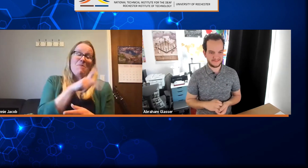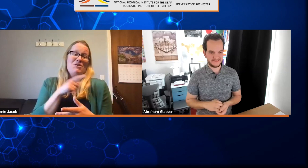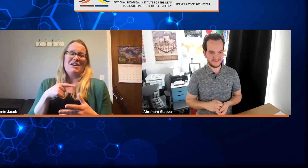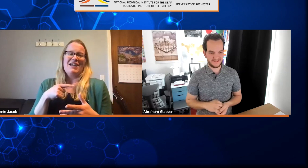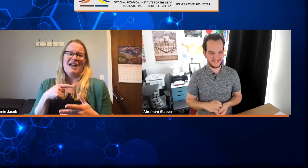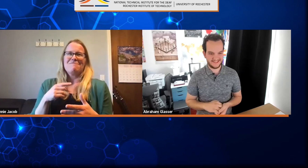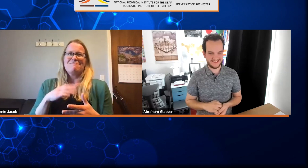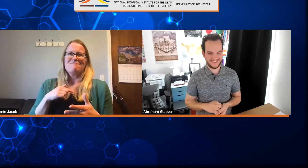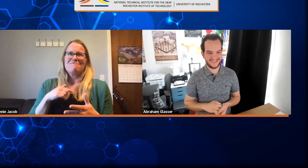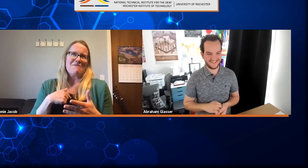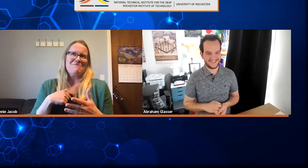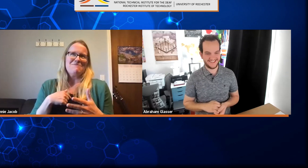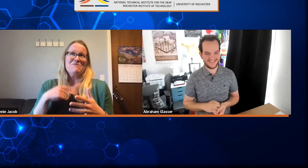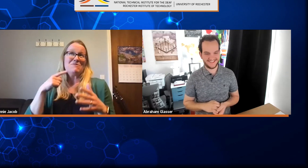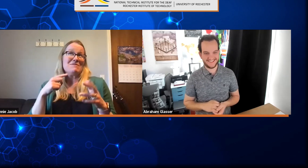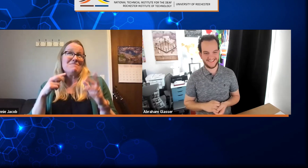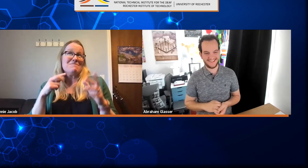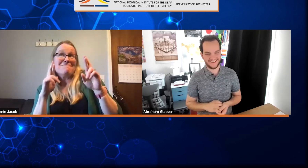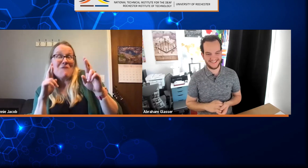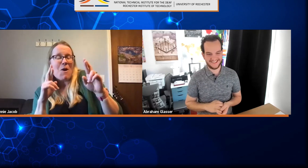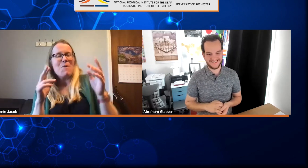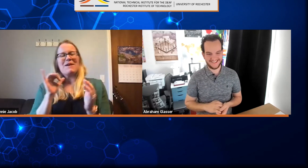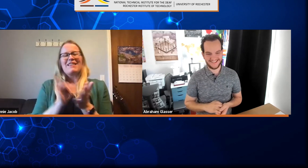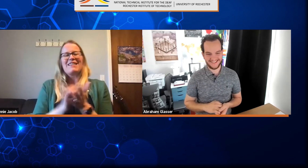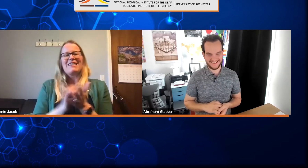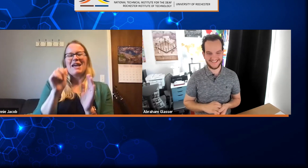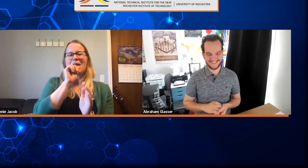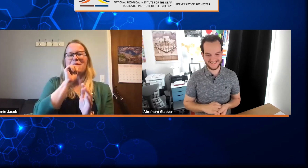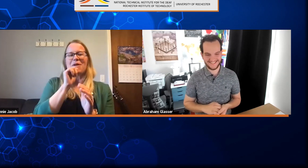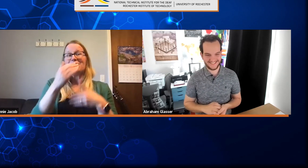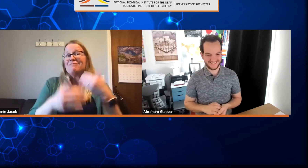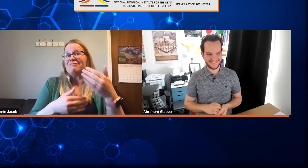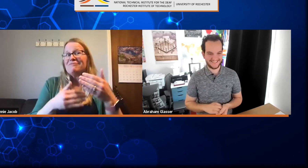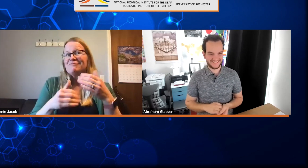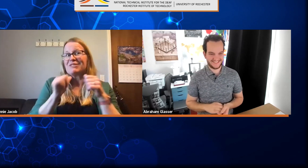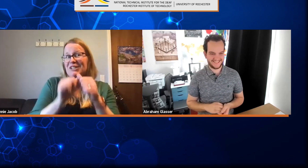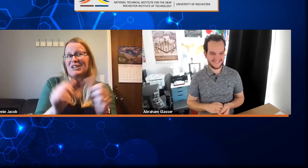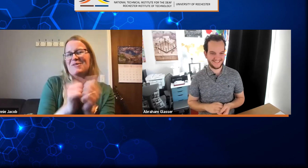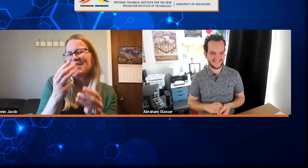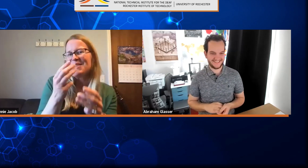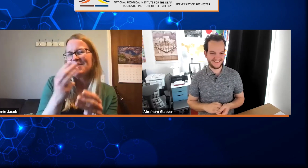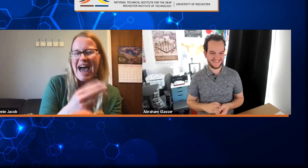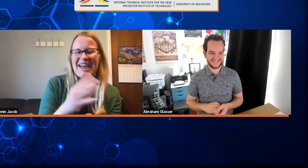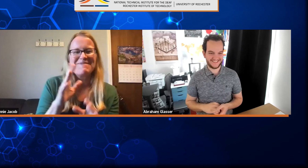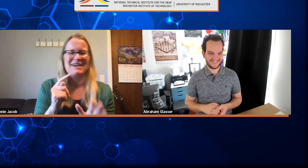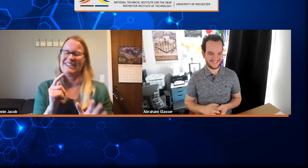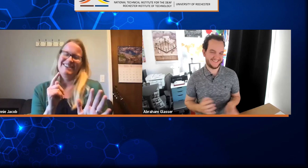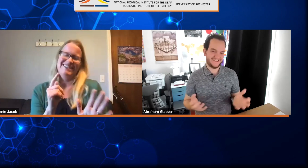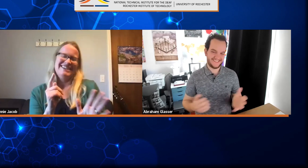So personally, I have to add that I also hope that, you know, Abraham continued in math.